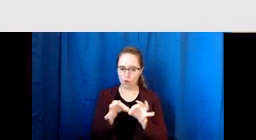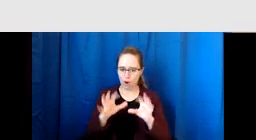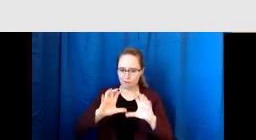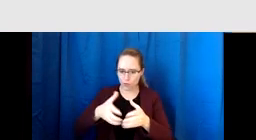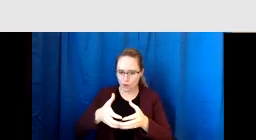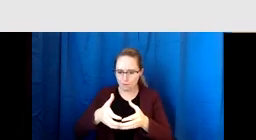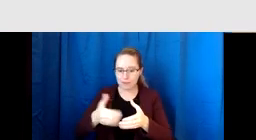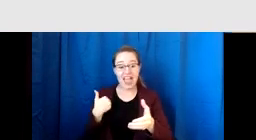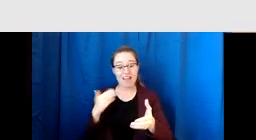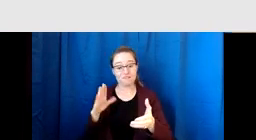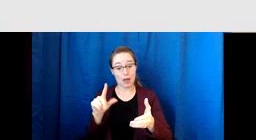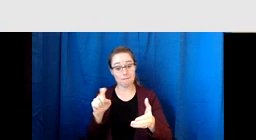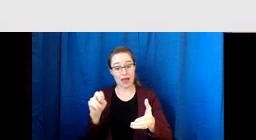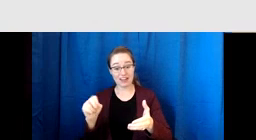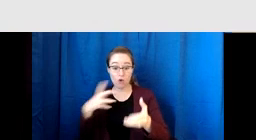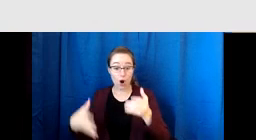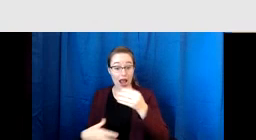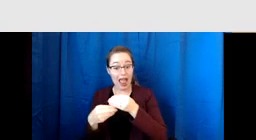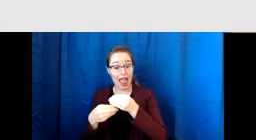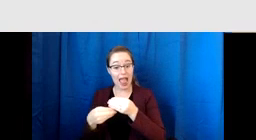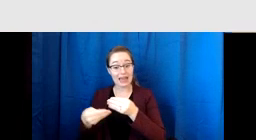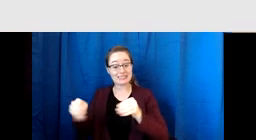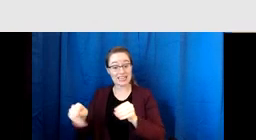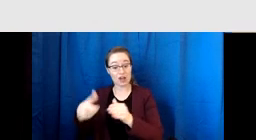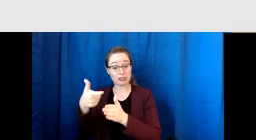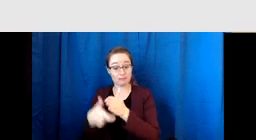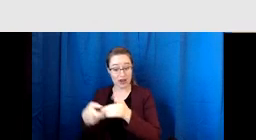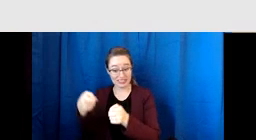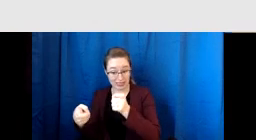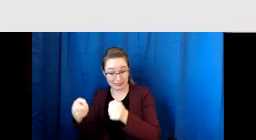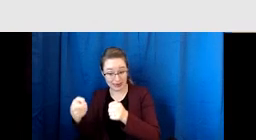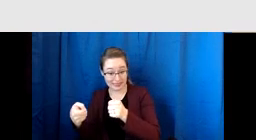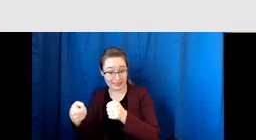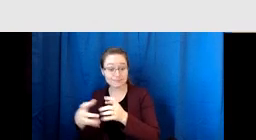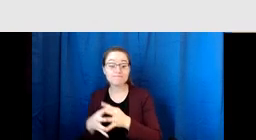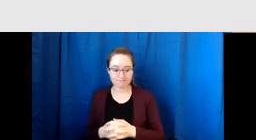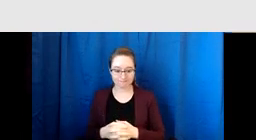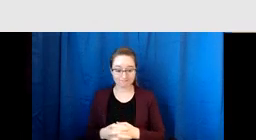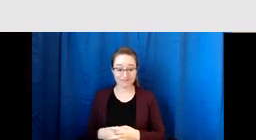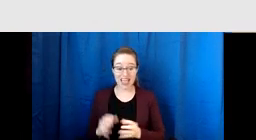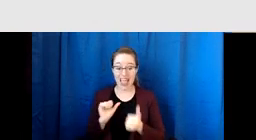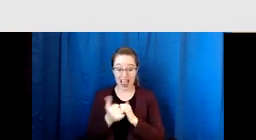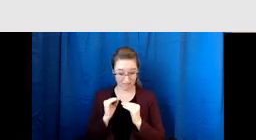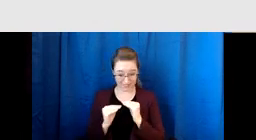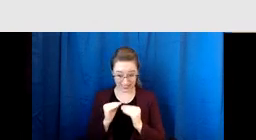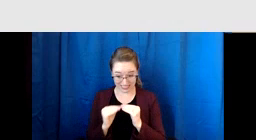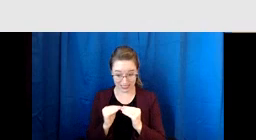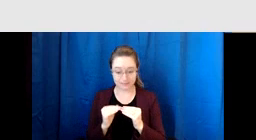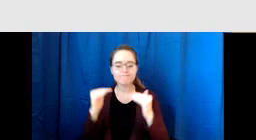for add a sales price adjustment. The fix was to change from a fieldset